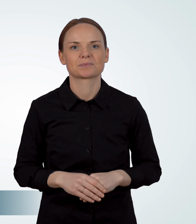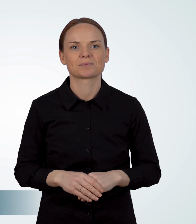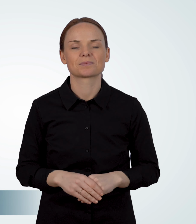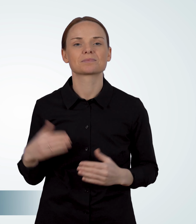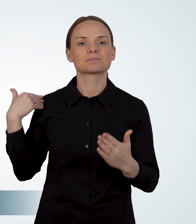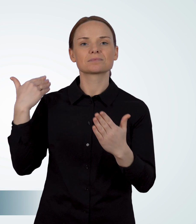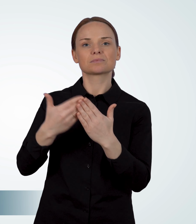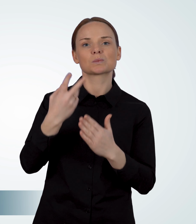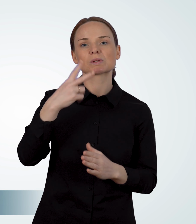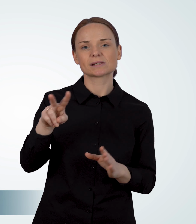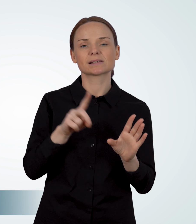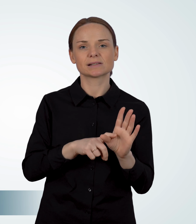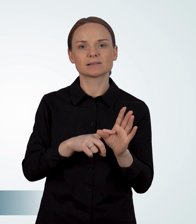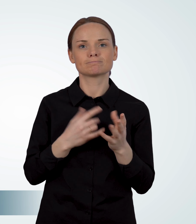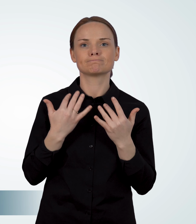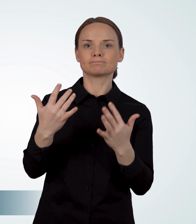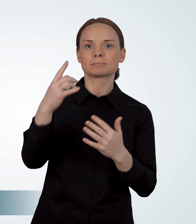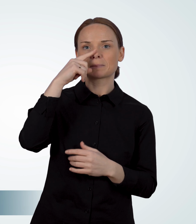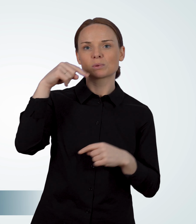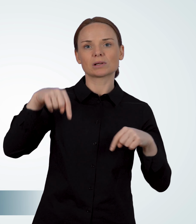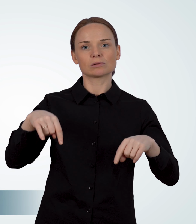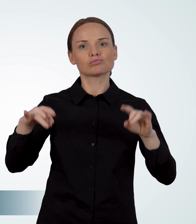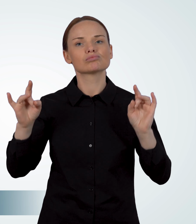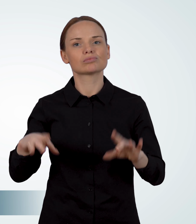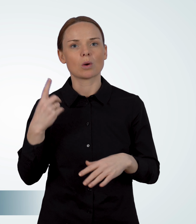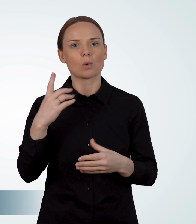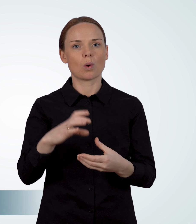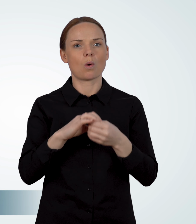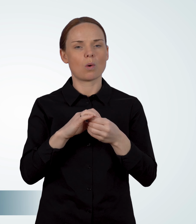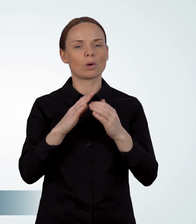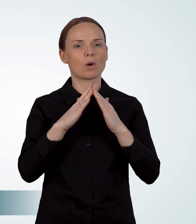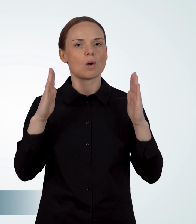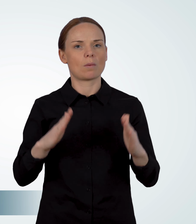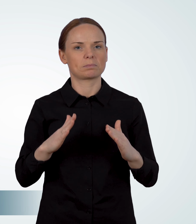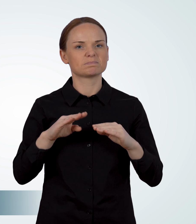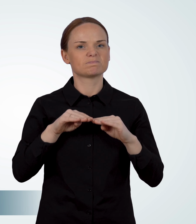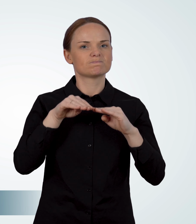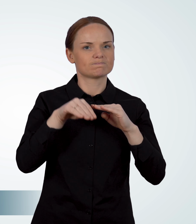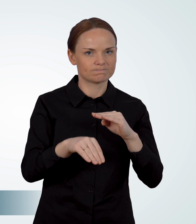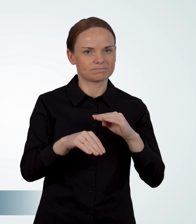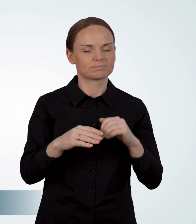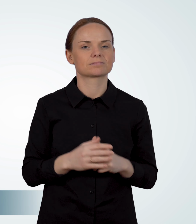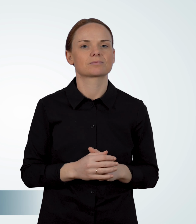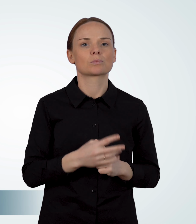The number of Australians who own their own home has decreased over the last 20 years.